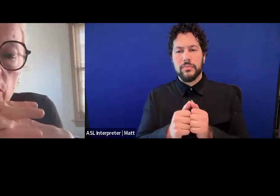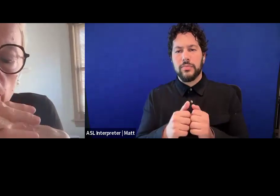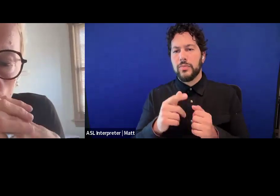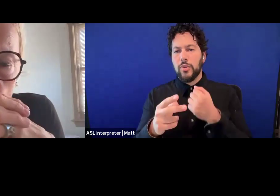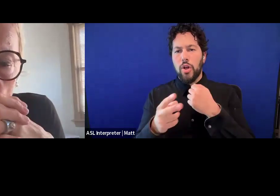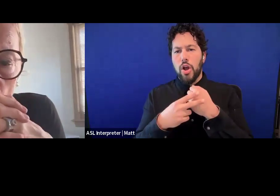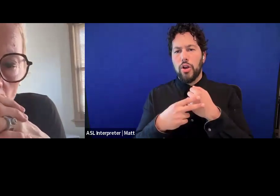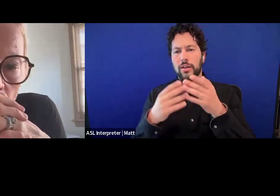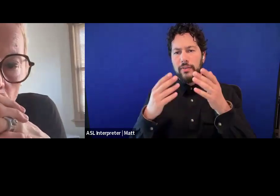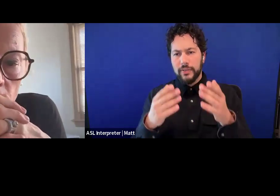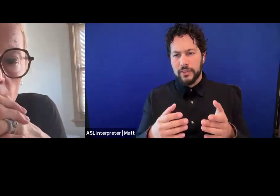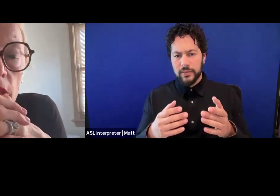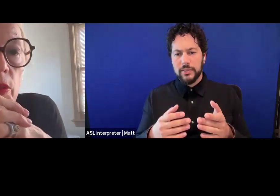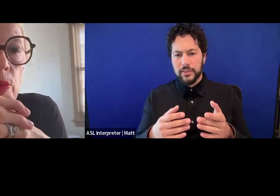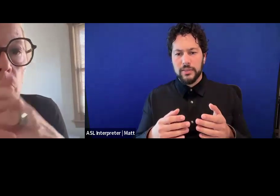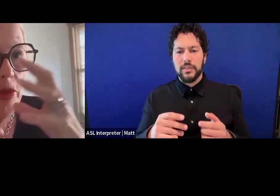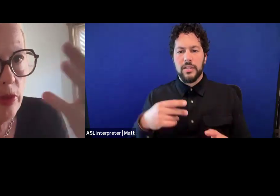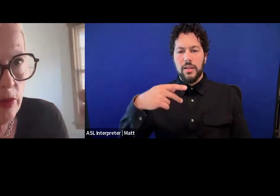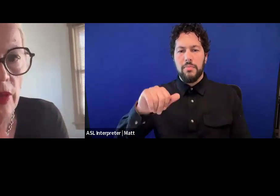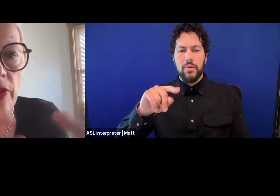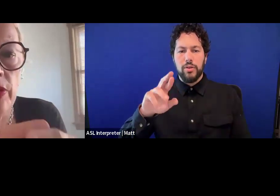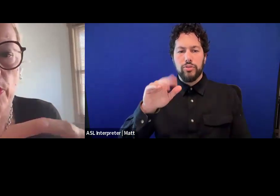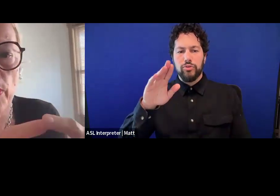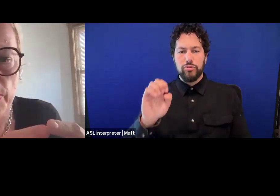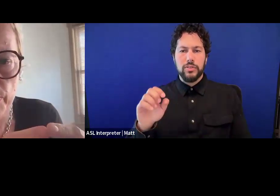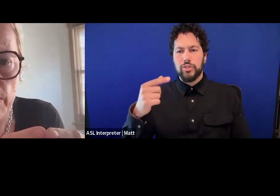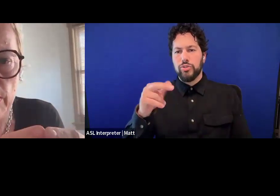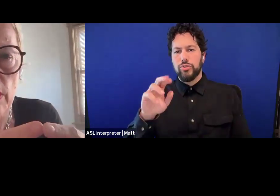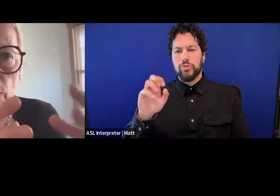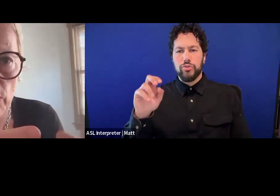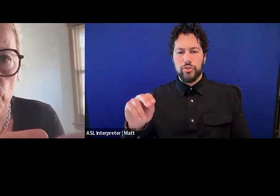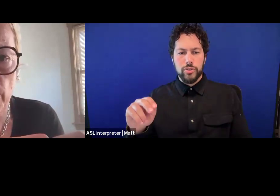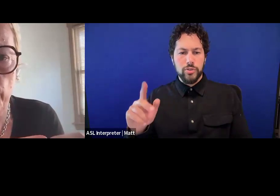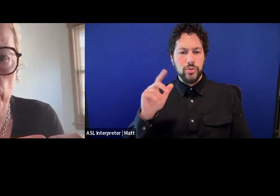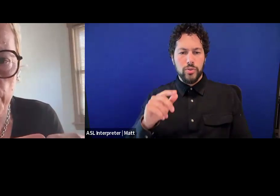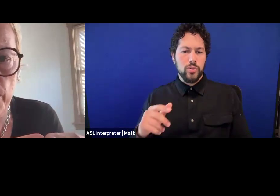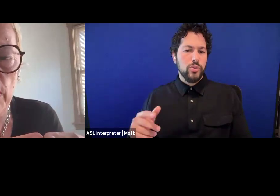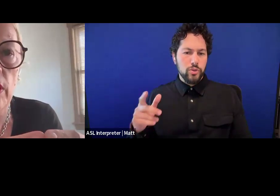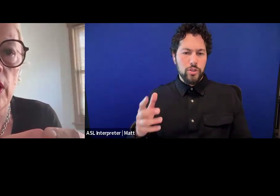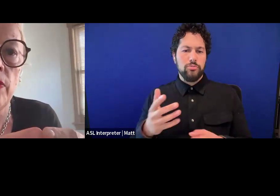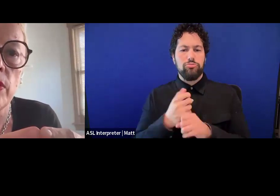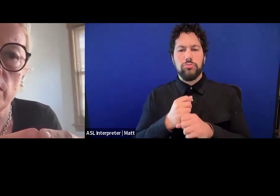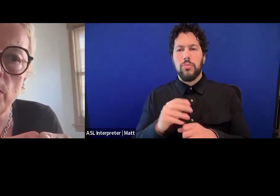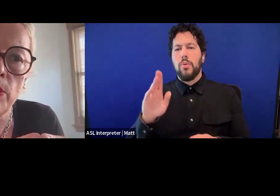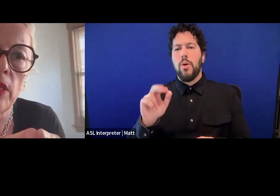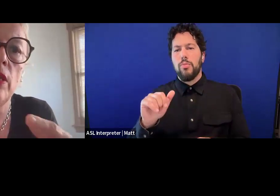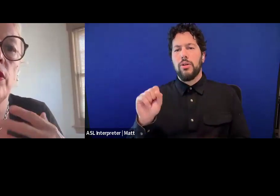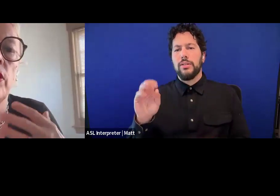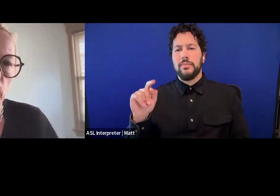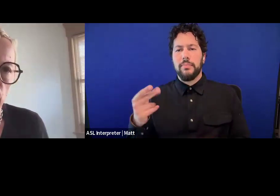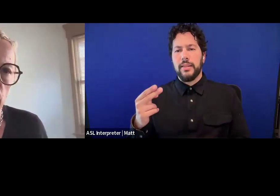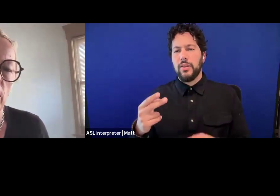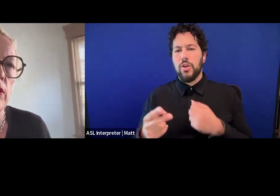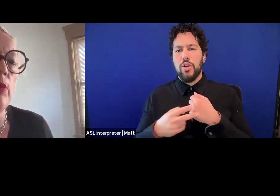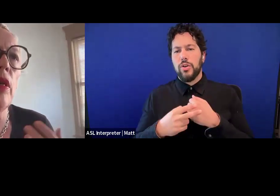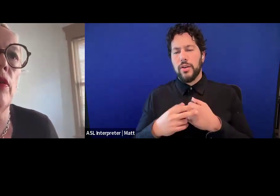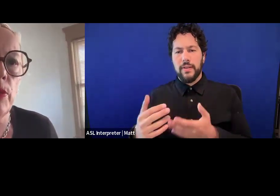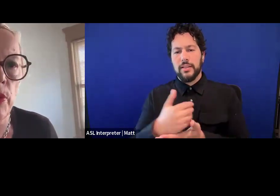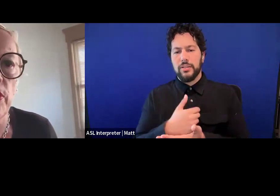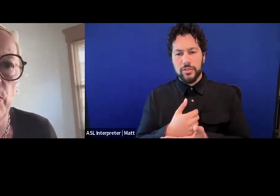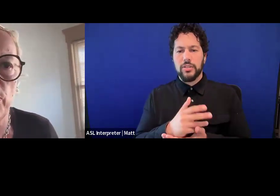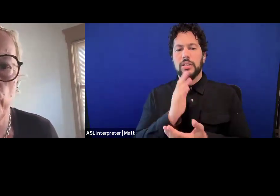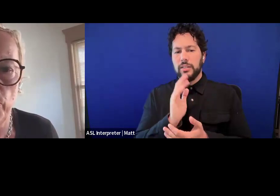Patrice, uh, Green, who's just gathered the Barbara Smith, acquired the Barbara Smith archives, and is going to be introducing me to some of the correspondence with